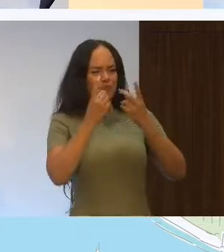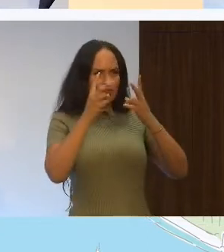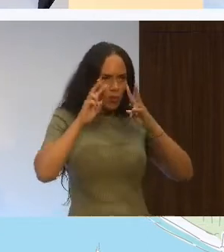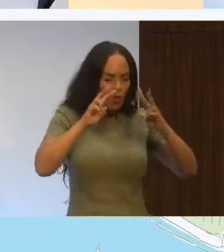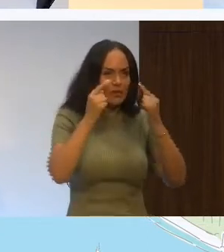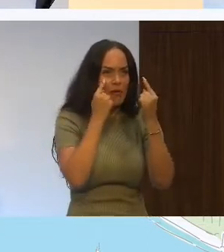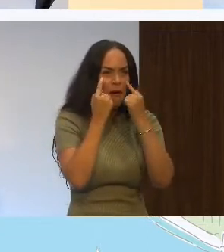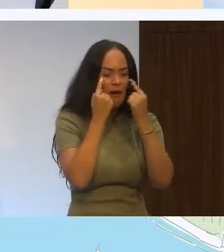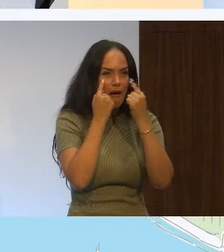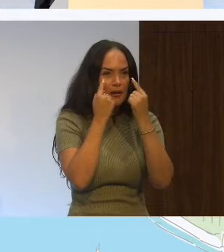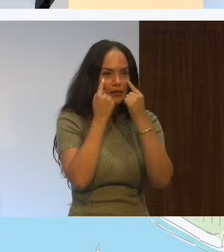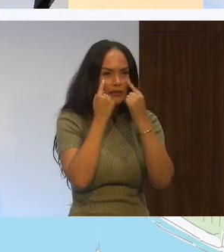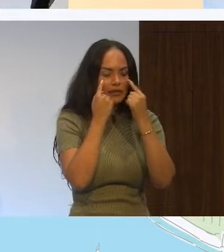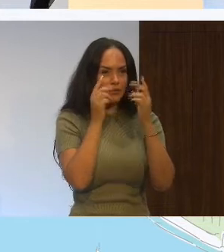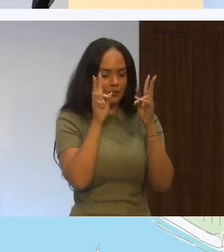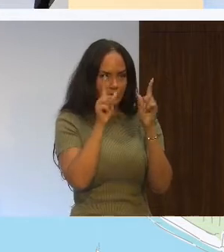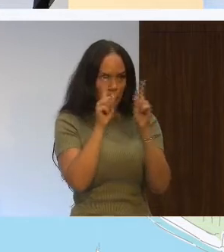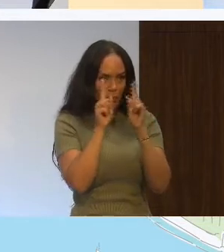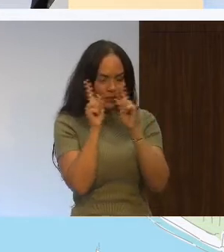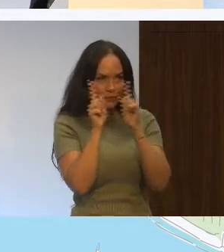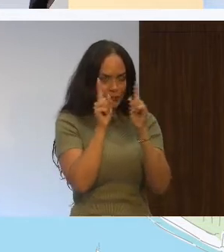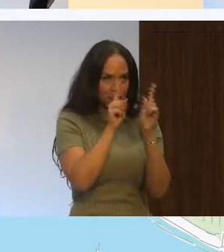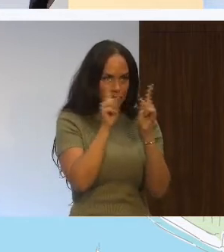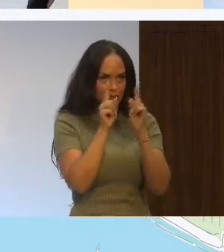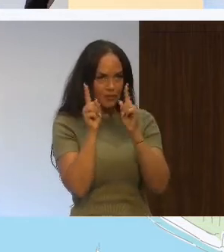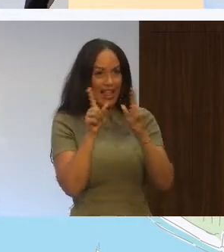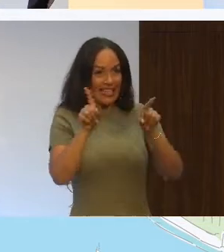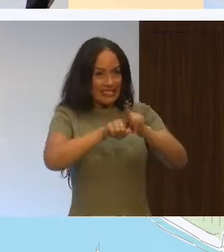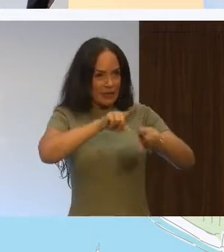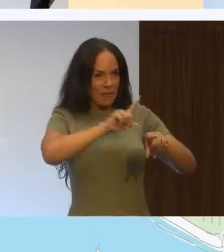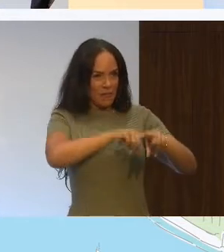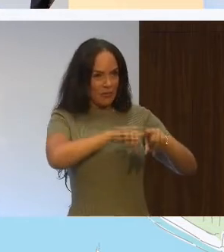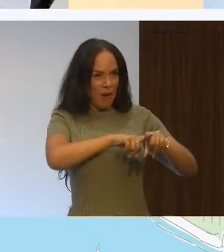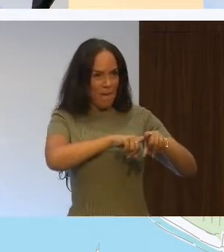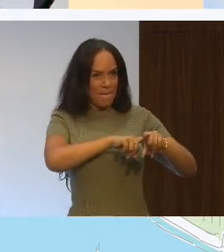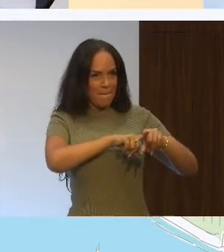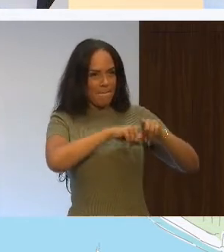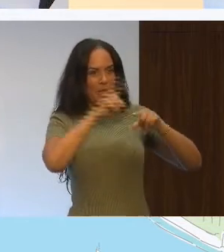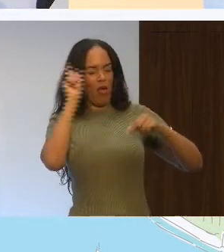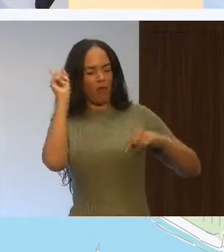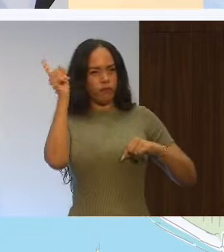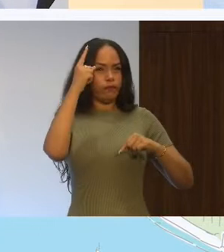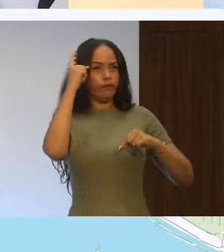This is called nystagmus at the same time as the patient's having that or... I mean, rotary eye movement.